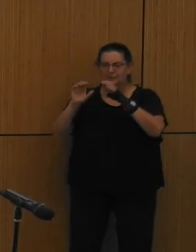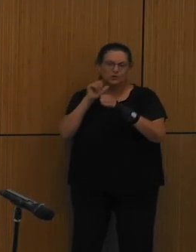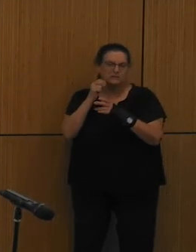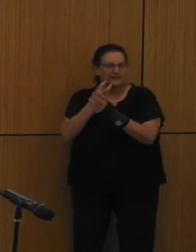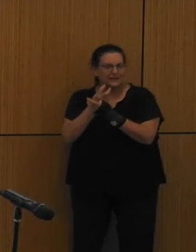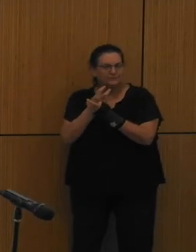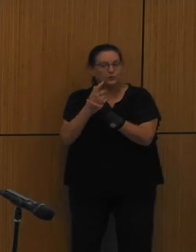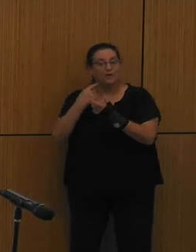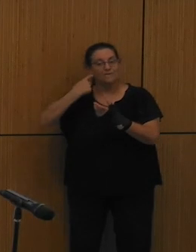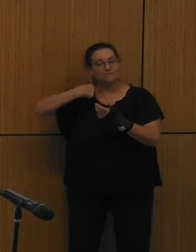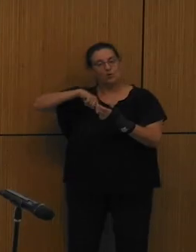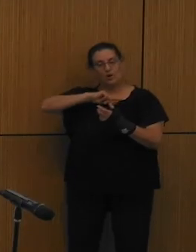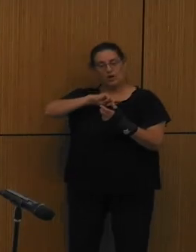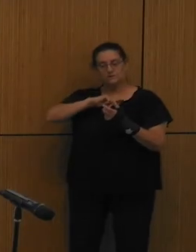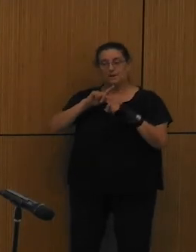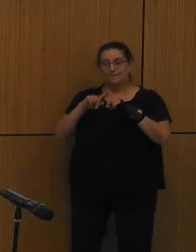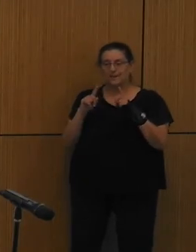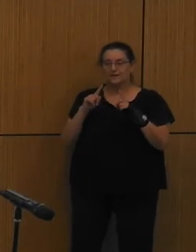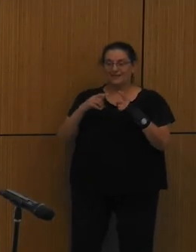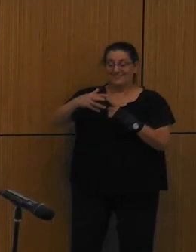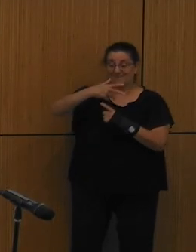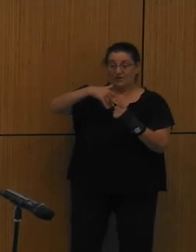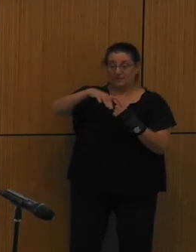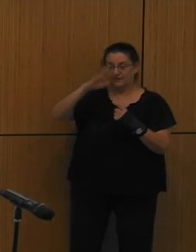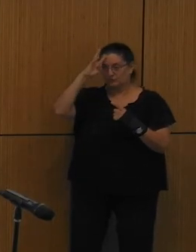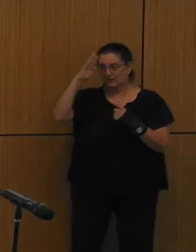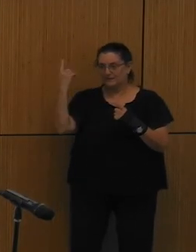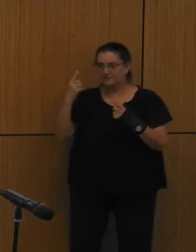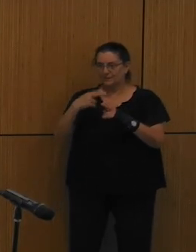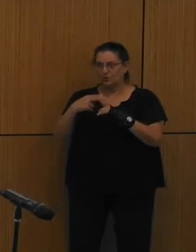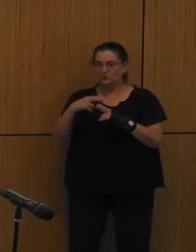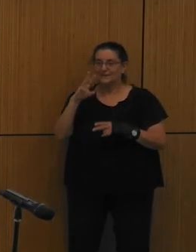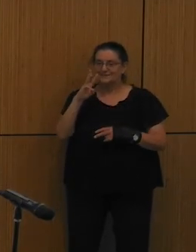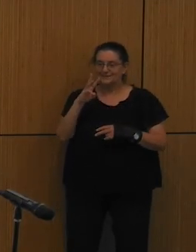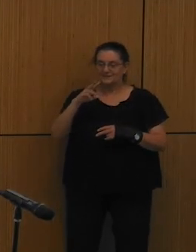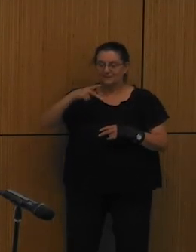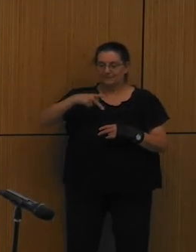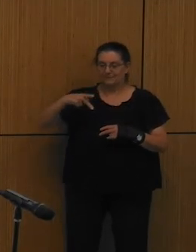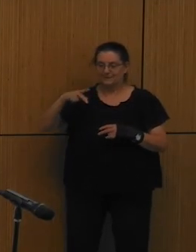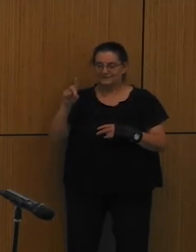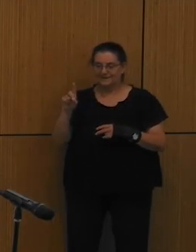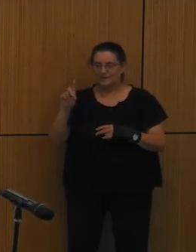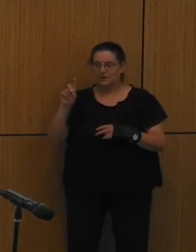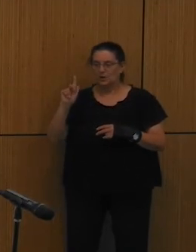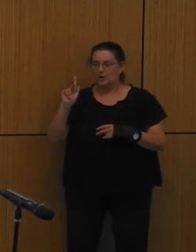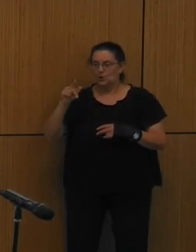But in the environment, it creates this thing called six PPD quinone that is super, super, super toxic.